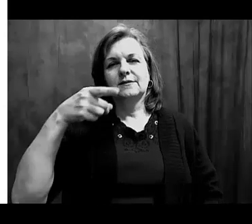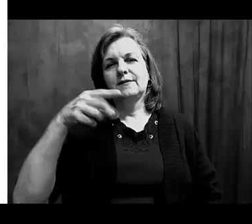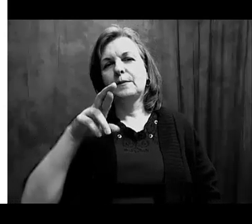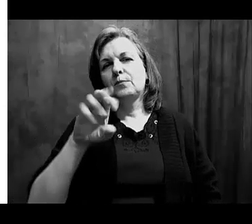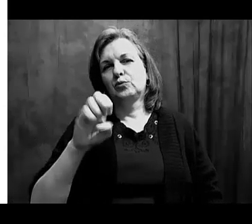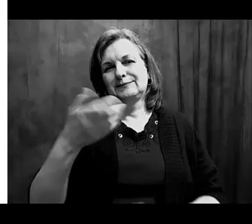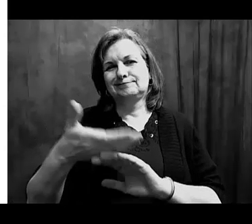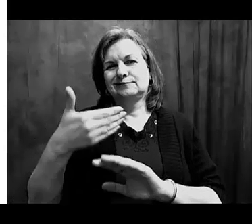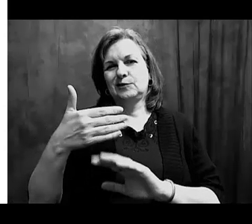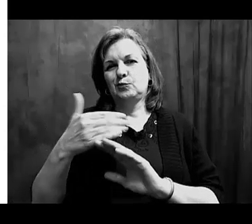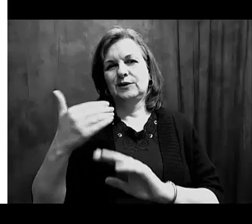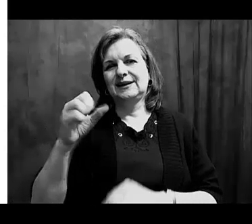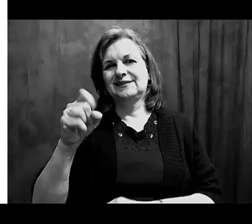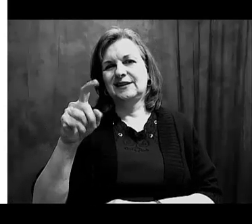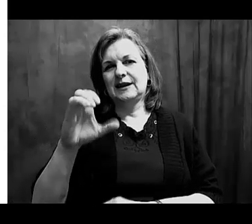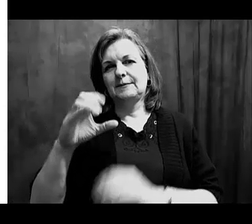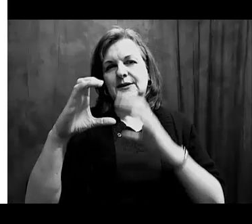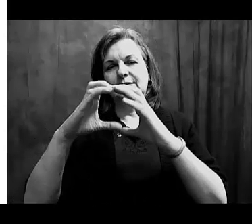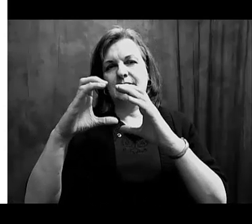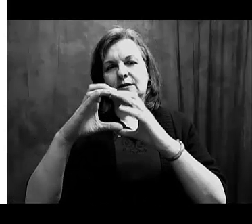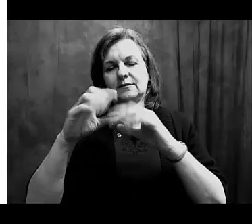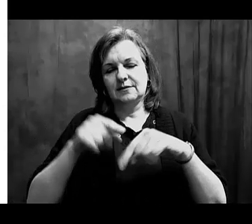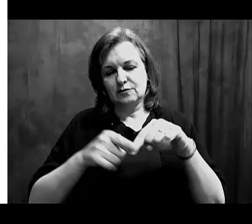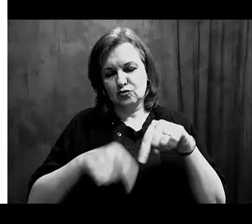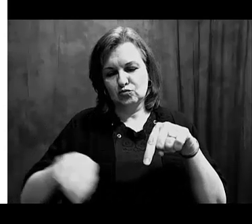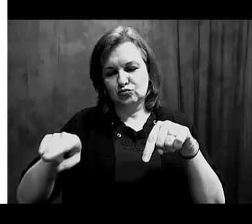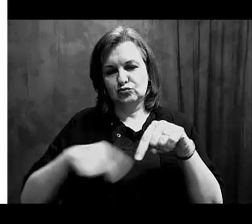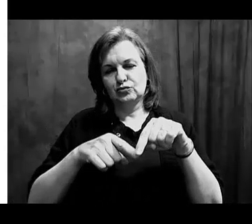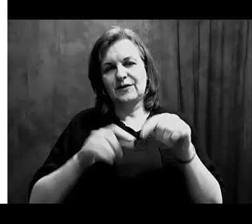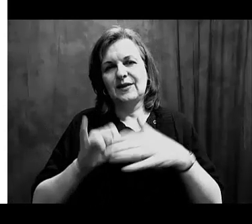and our postsynaptic cell is at the bottom